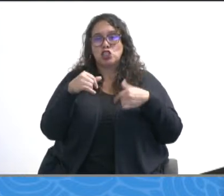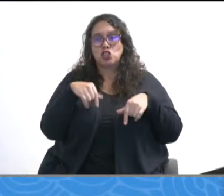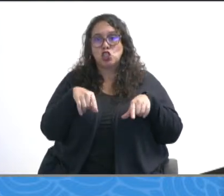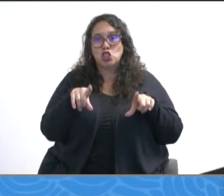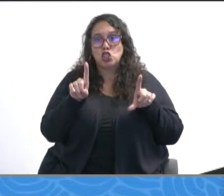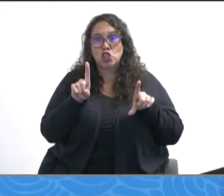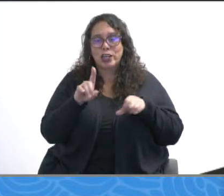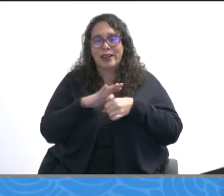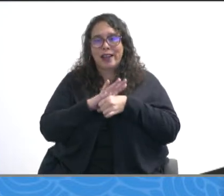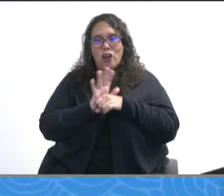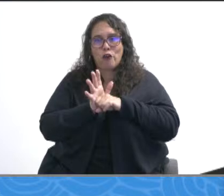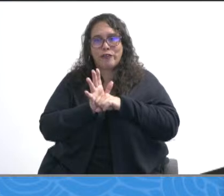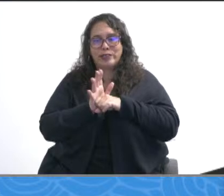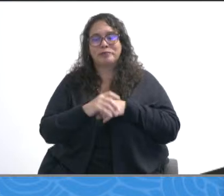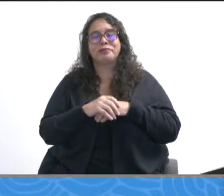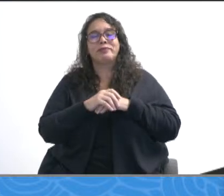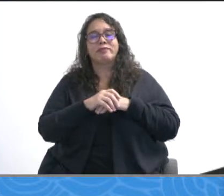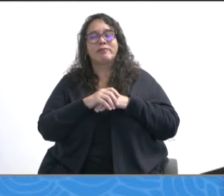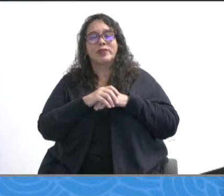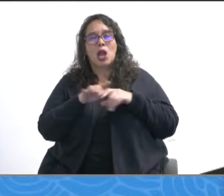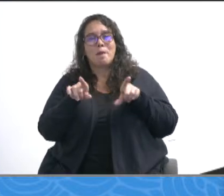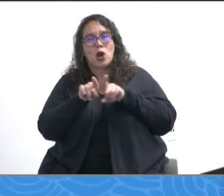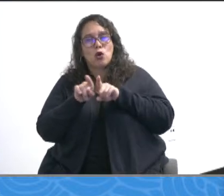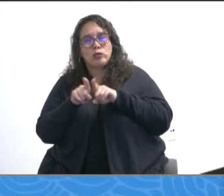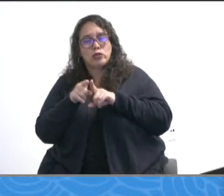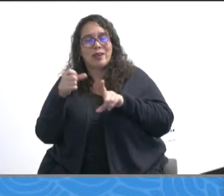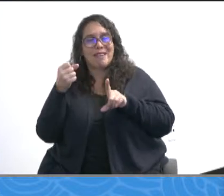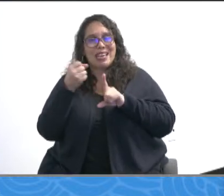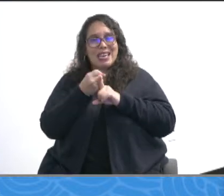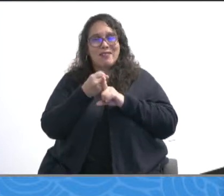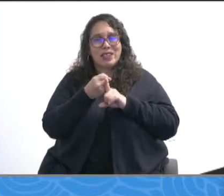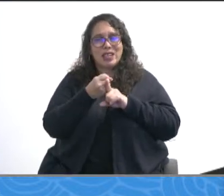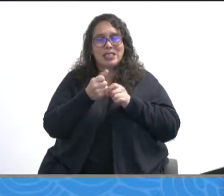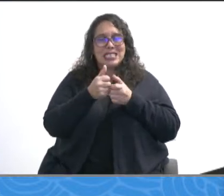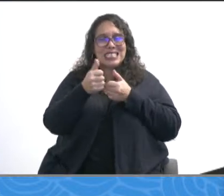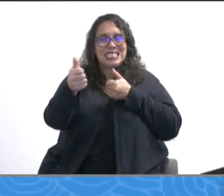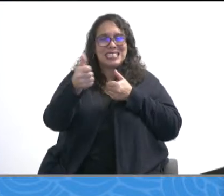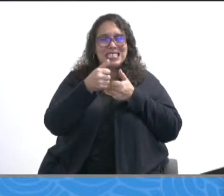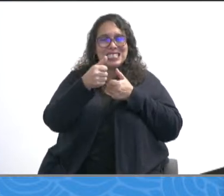COVID-19 pandemic, but also the impacts that it has had on distance learning for students.